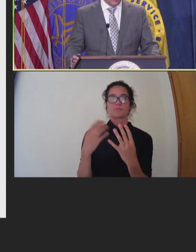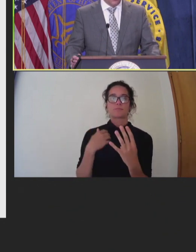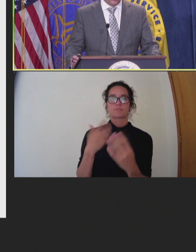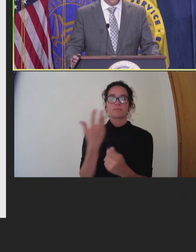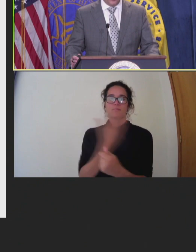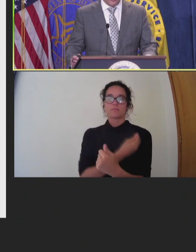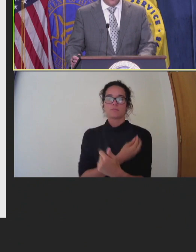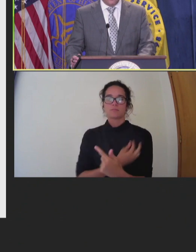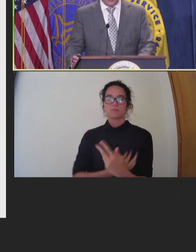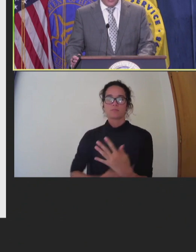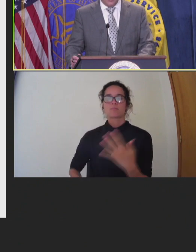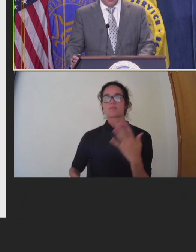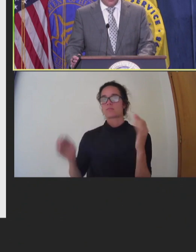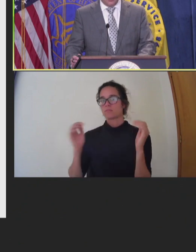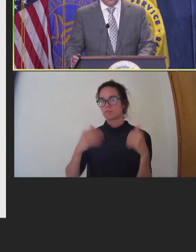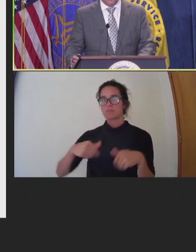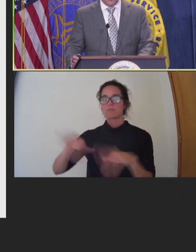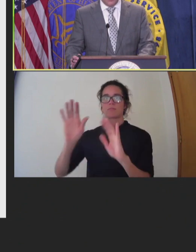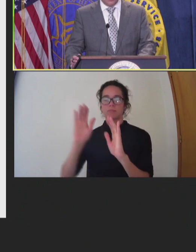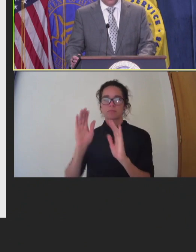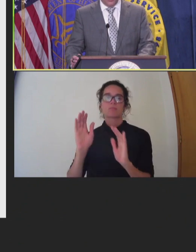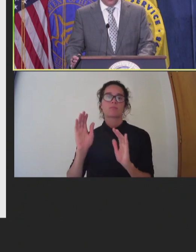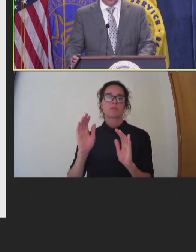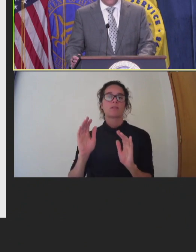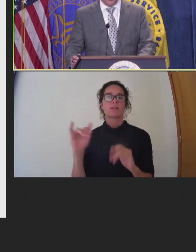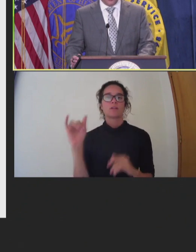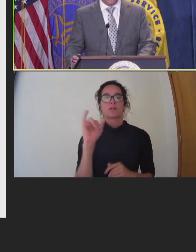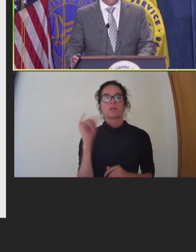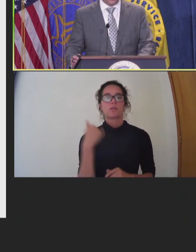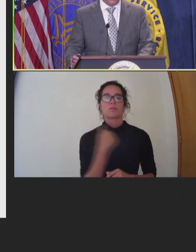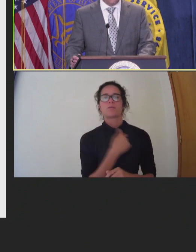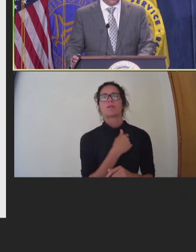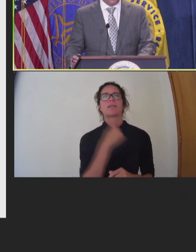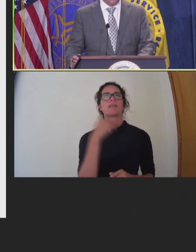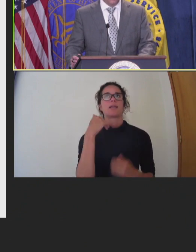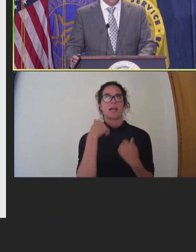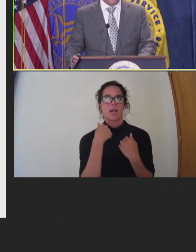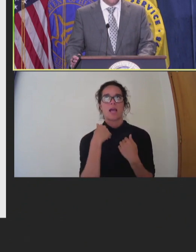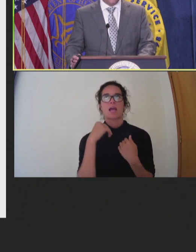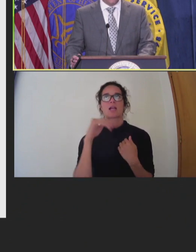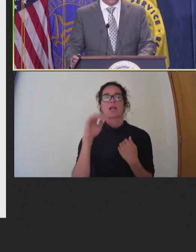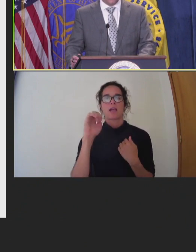We also had to flag in -- we use Epic as our EHR. We had to get a